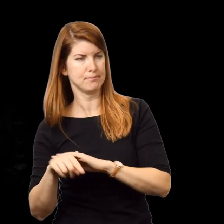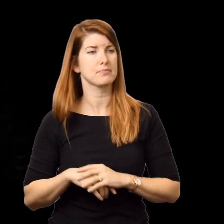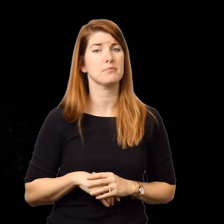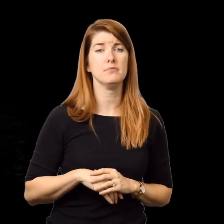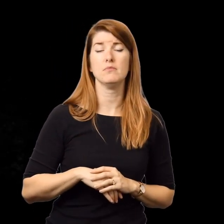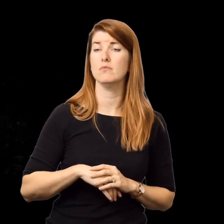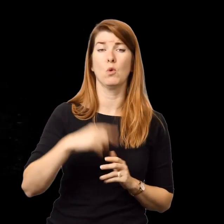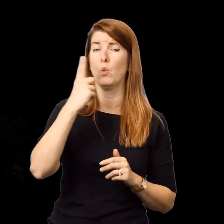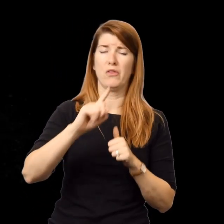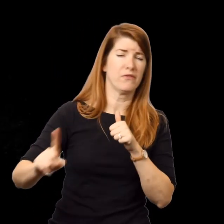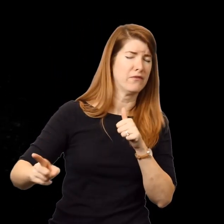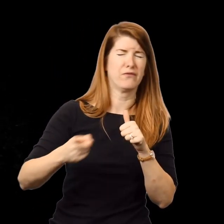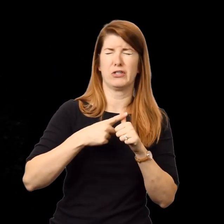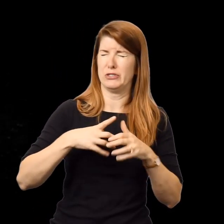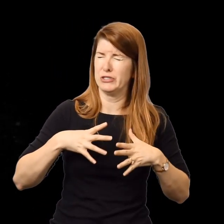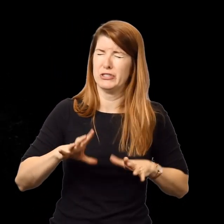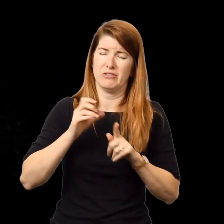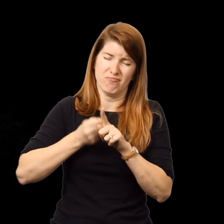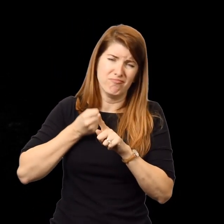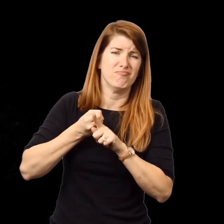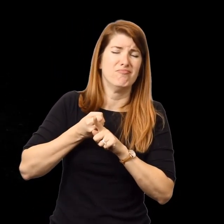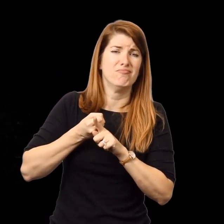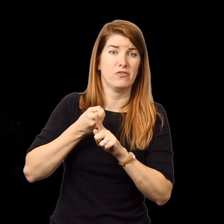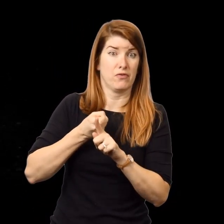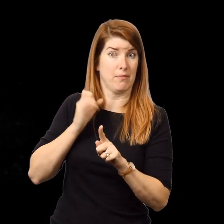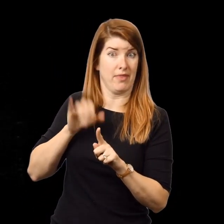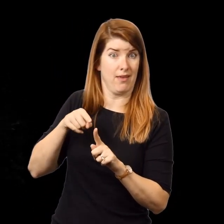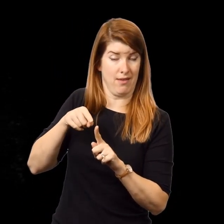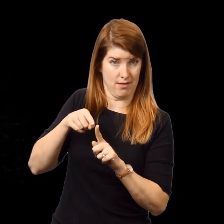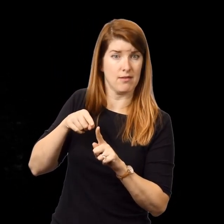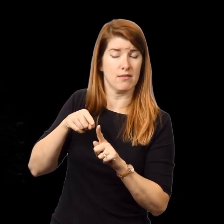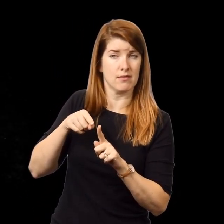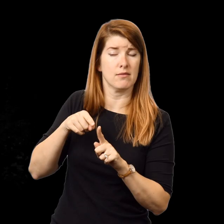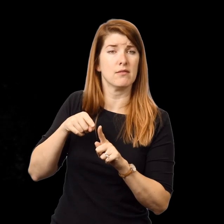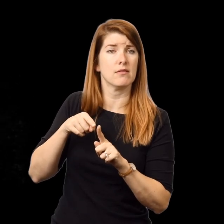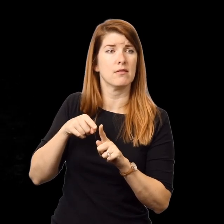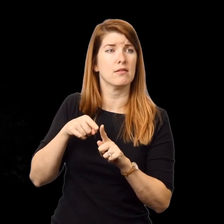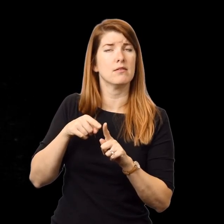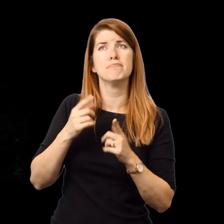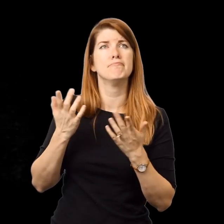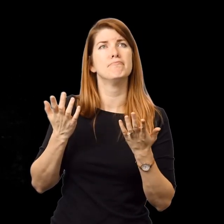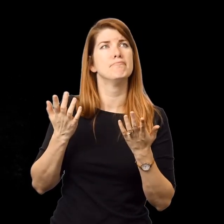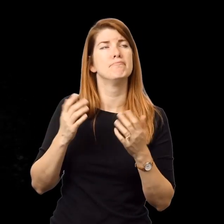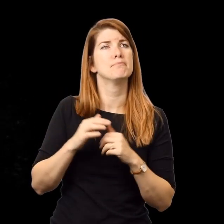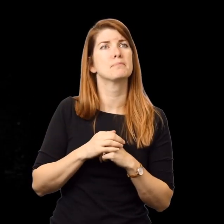One of the first consequences, one of the earliest consequences, is that there's no,